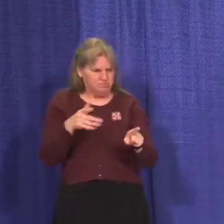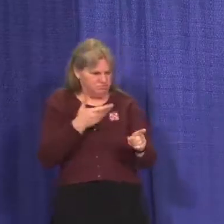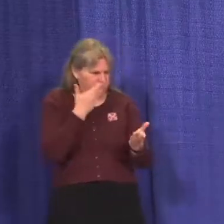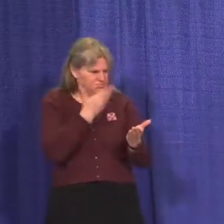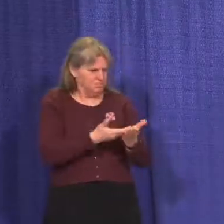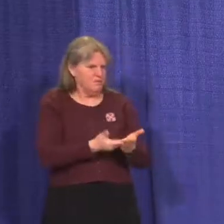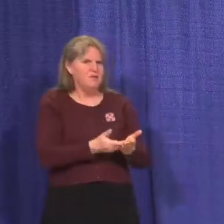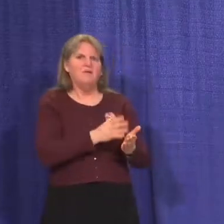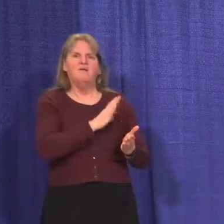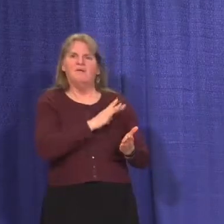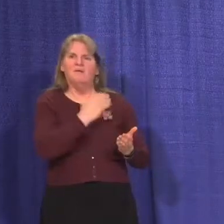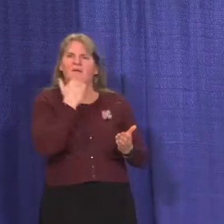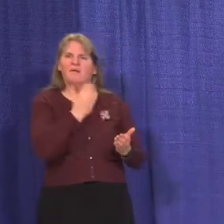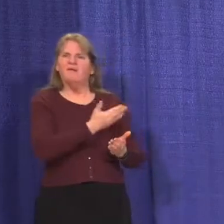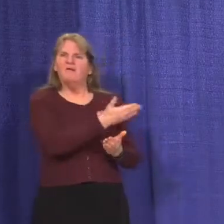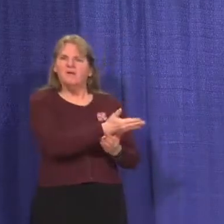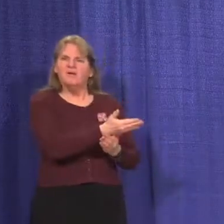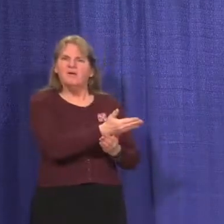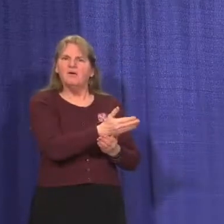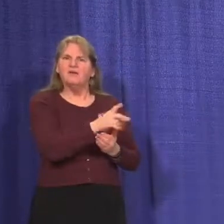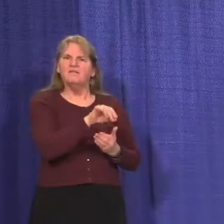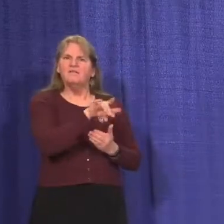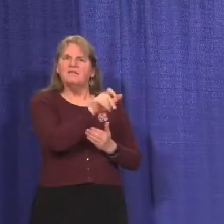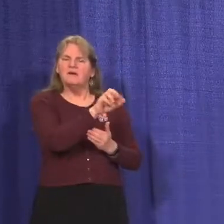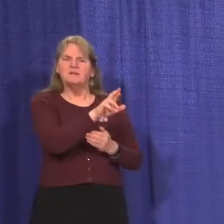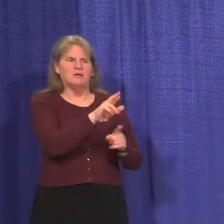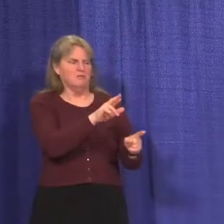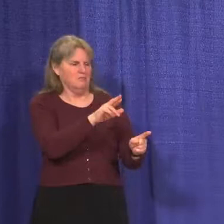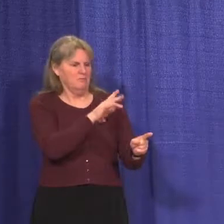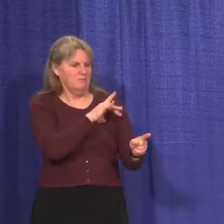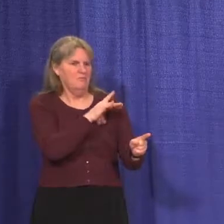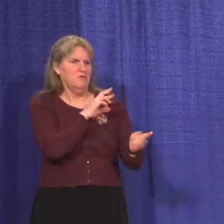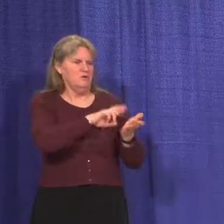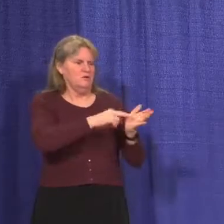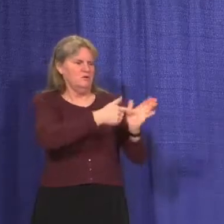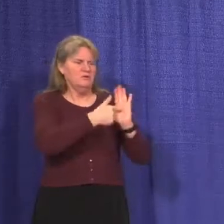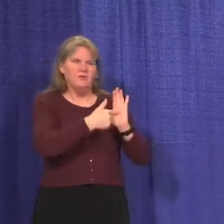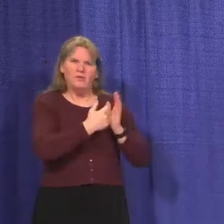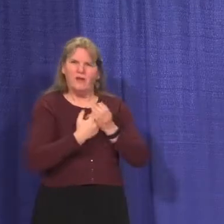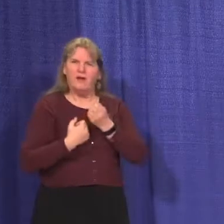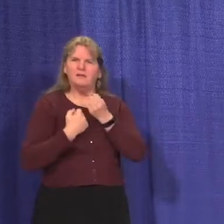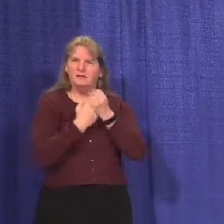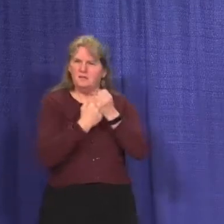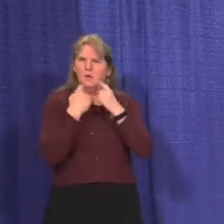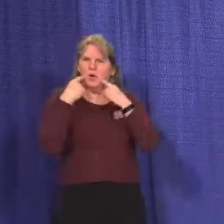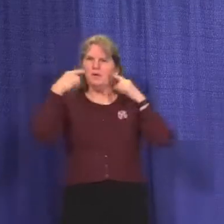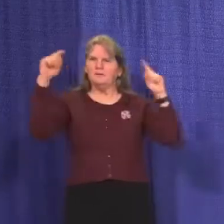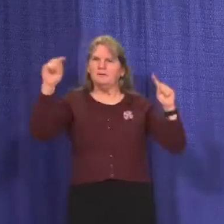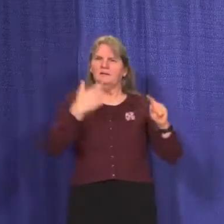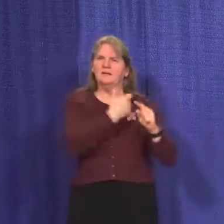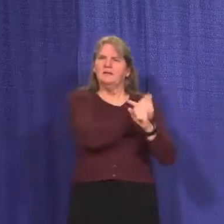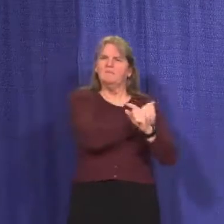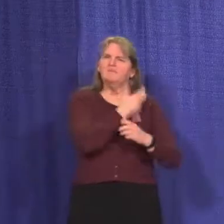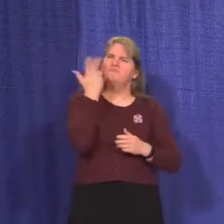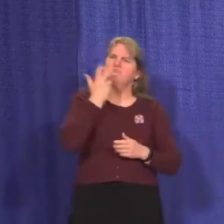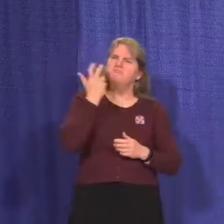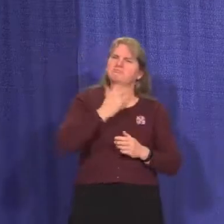These are very encouraging findings that support how effective these vaccines are.